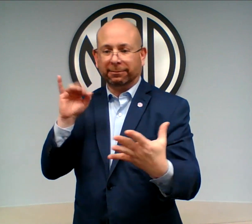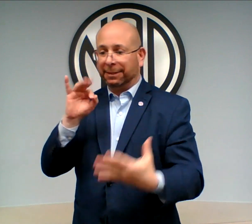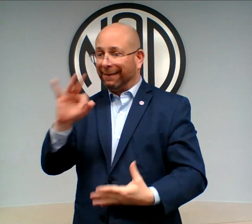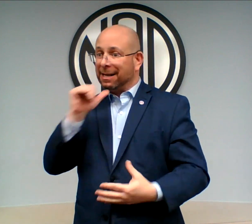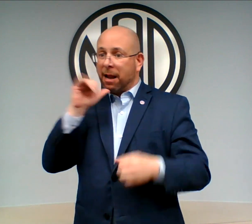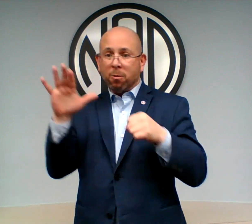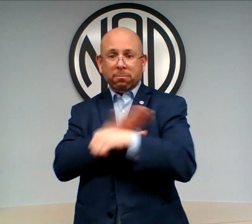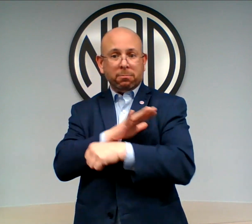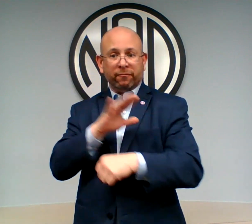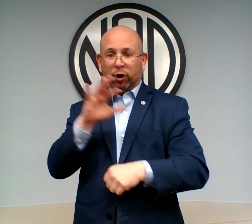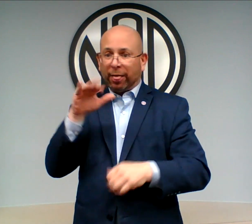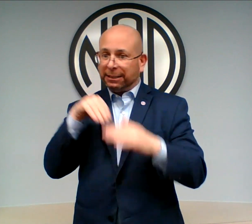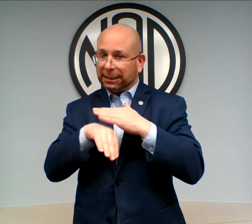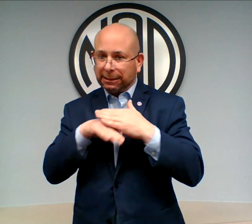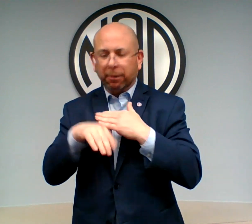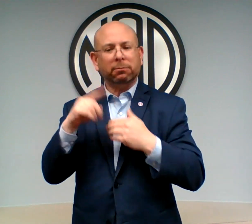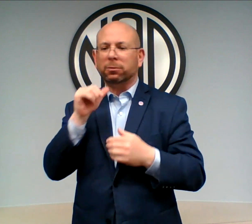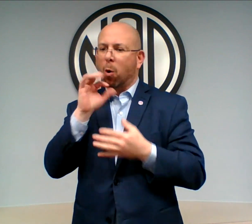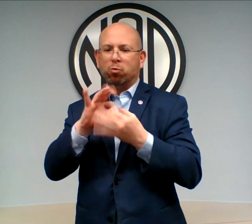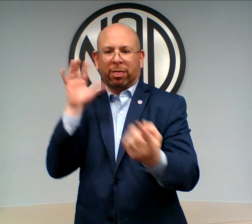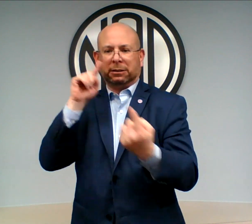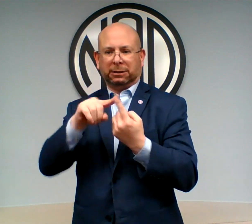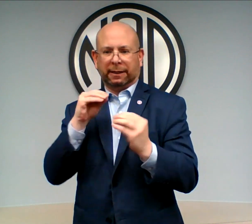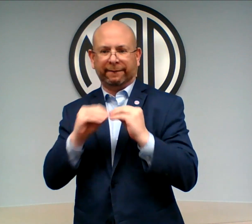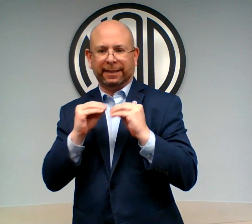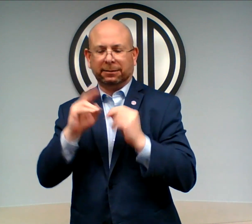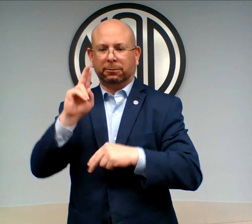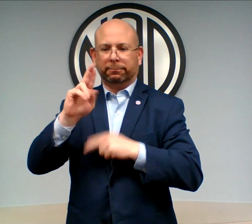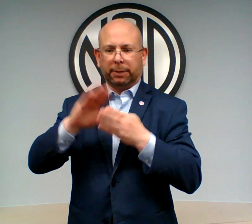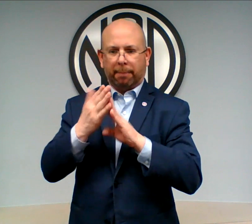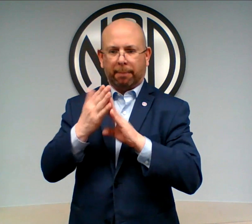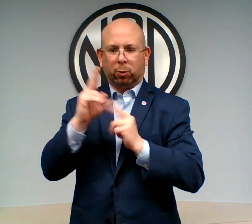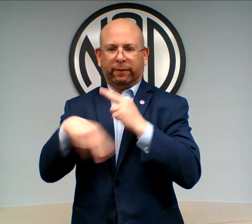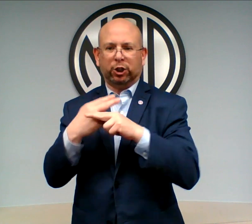If something is inaccessible, make it right, make it universally accessible,